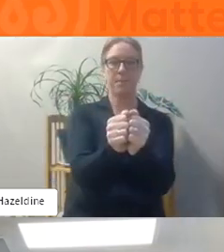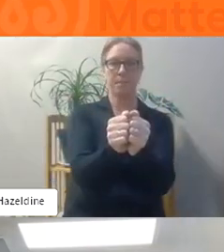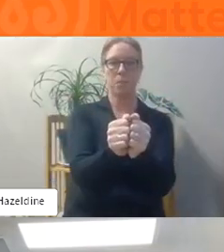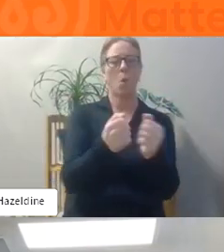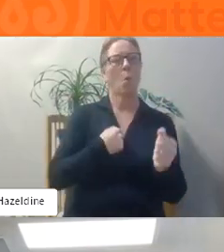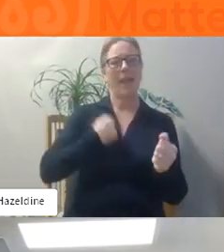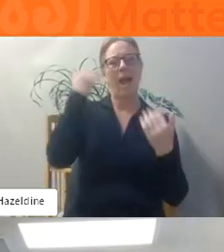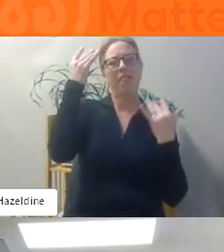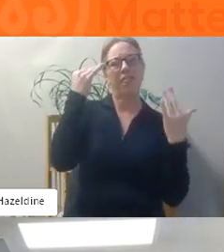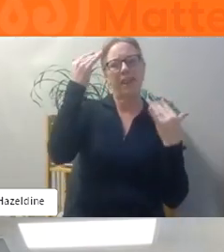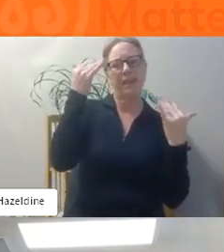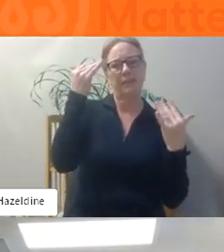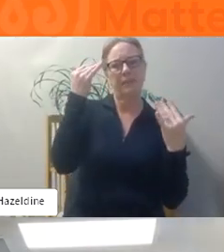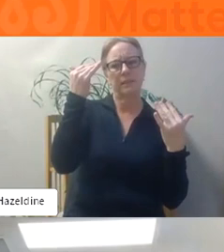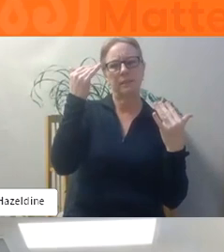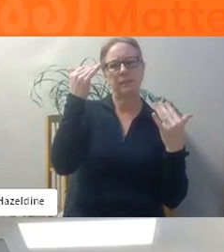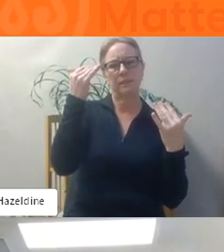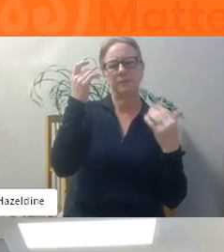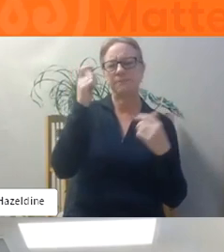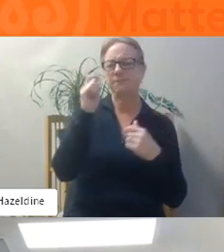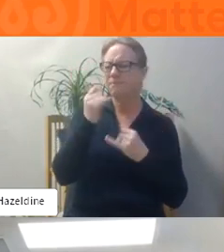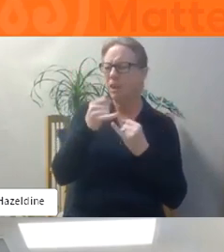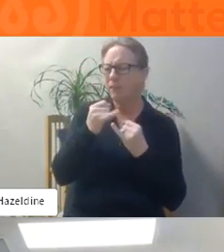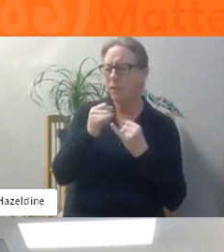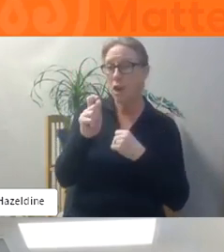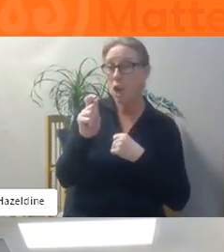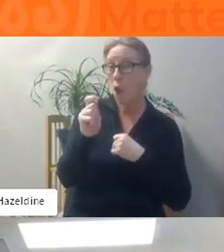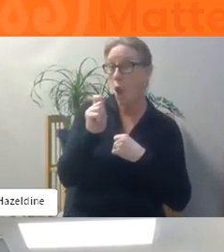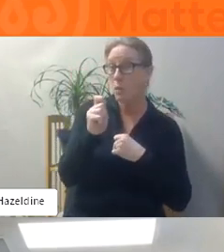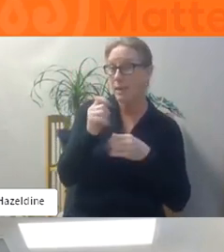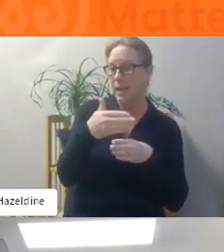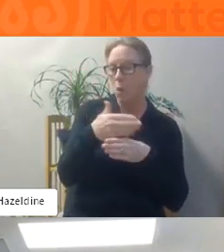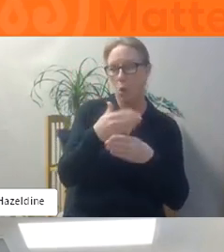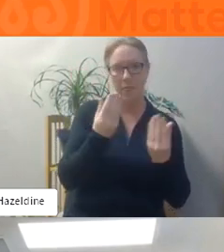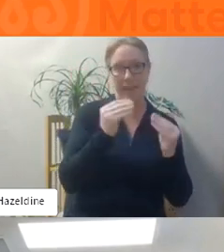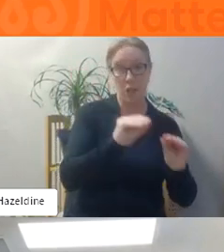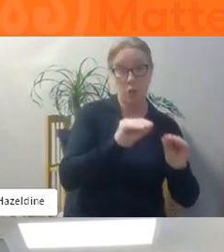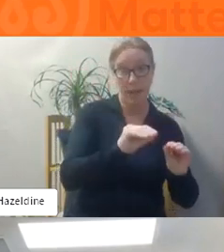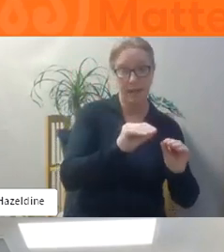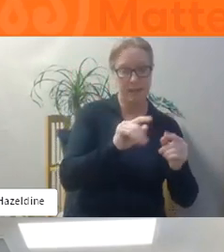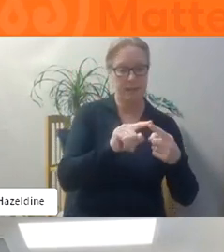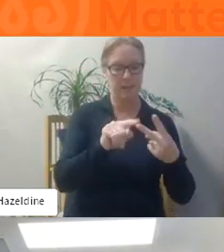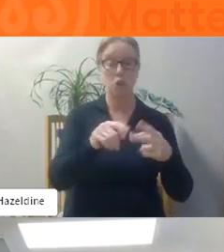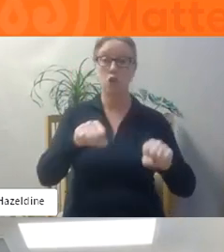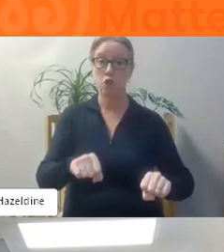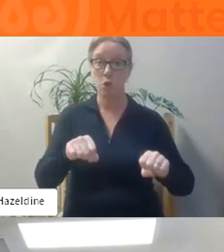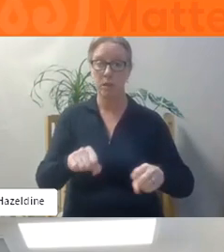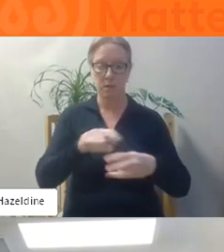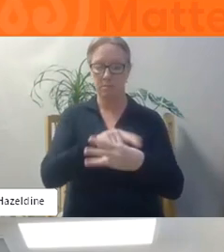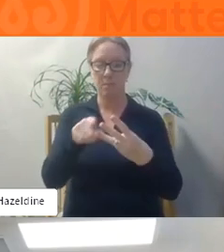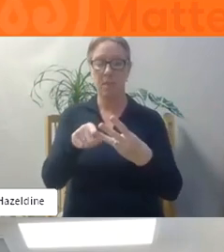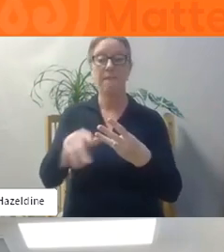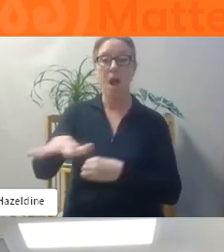that work very closely with educators, with students, with whānau. And